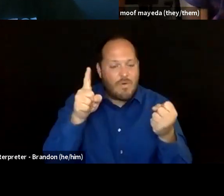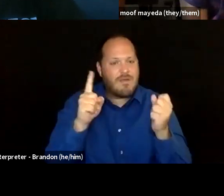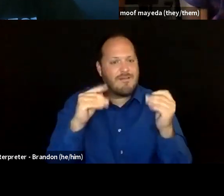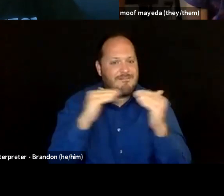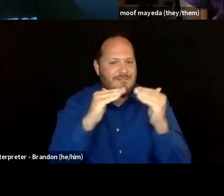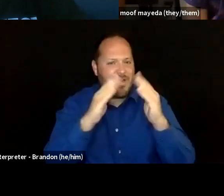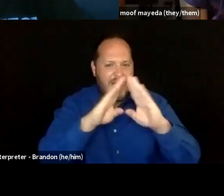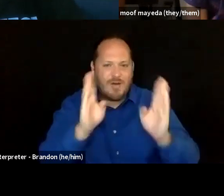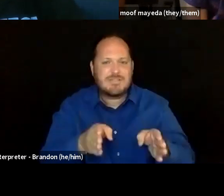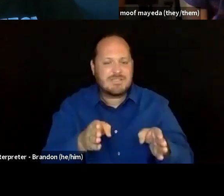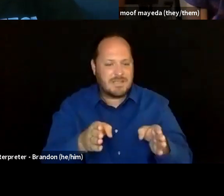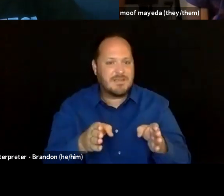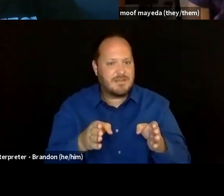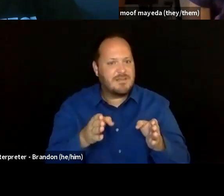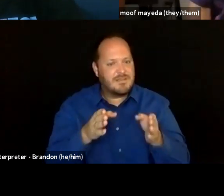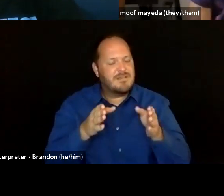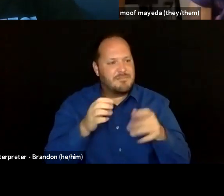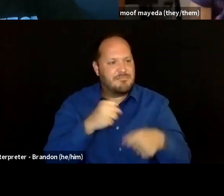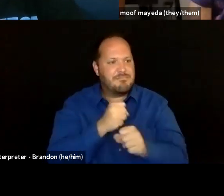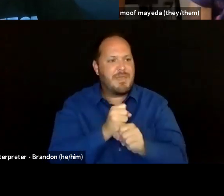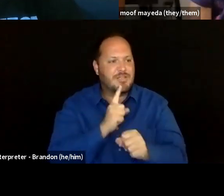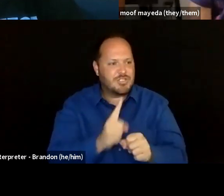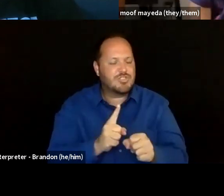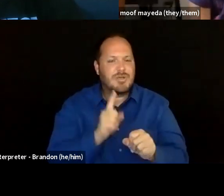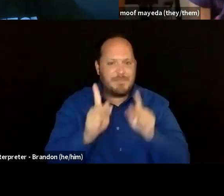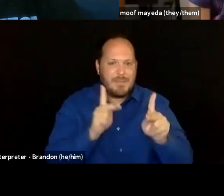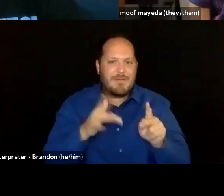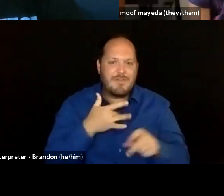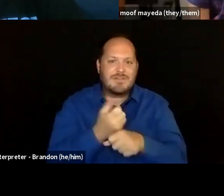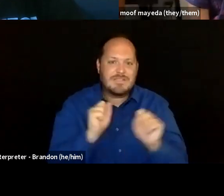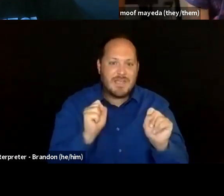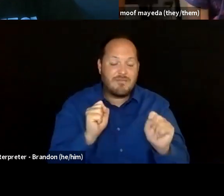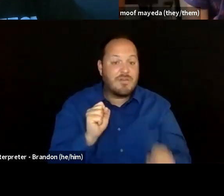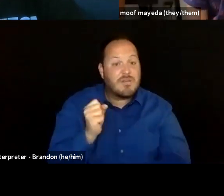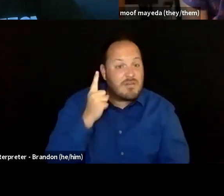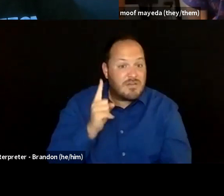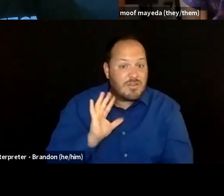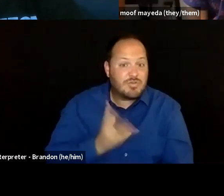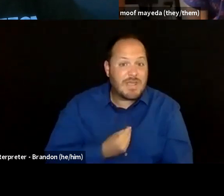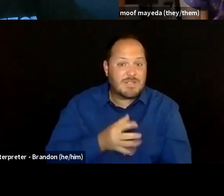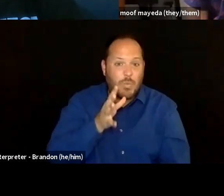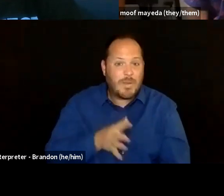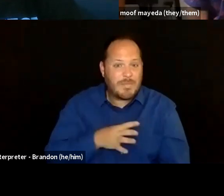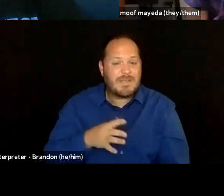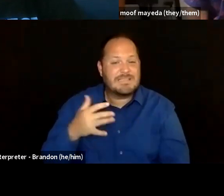I know BRO's been engaged with people who are incarcerated as well. Do you have other thoughts to add there?